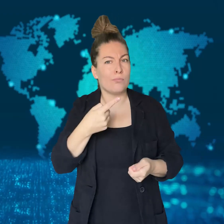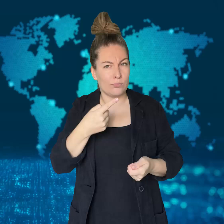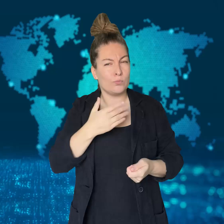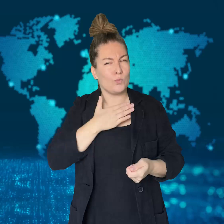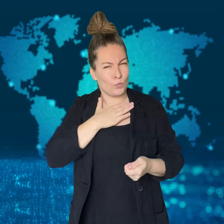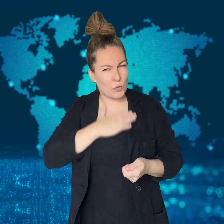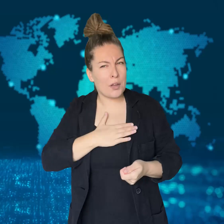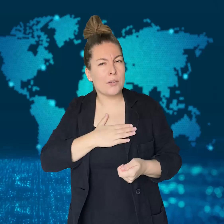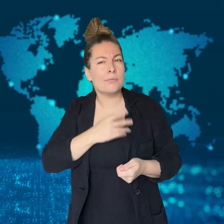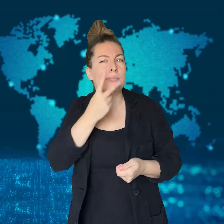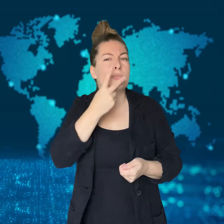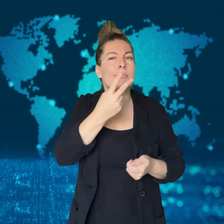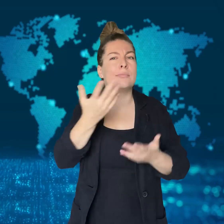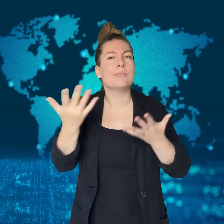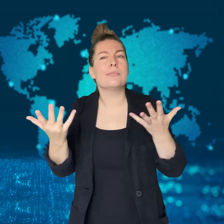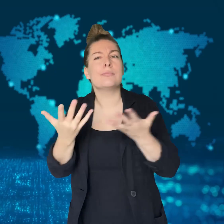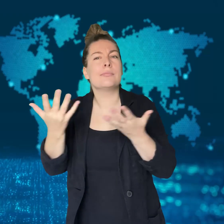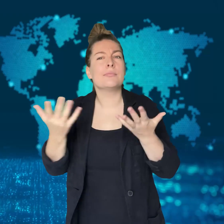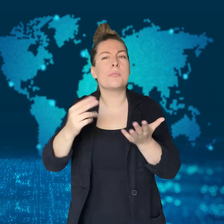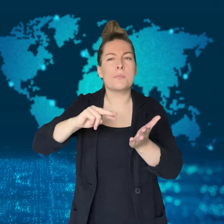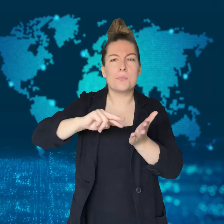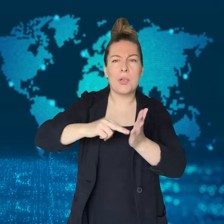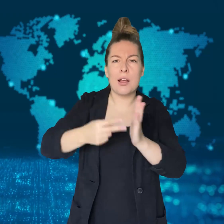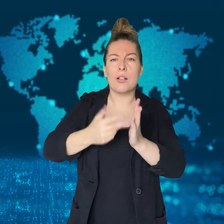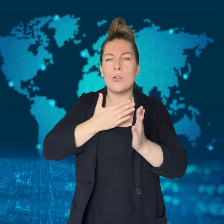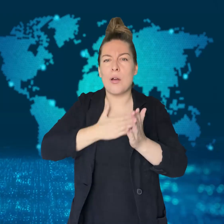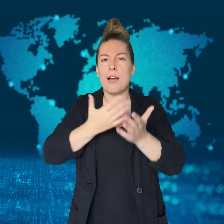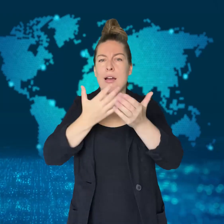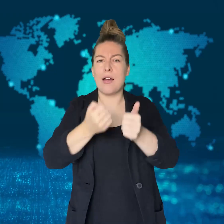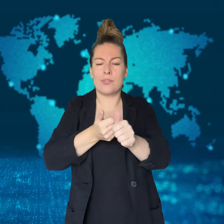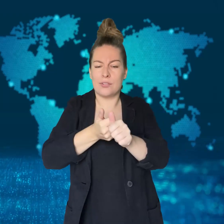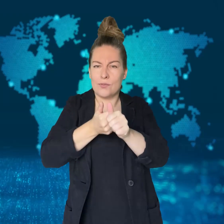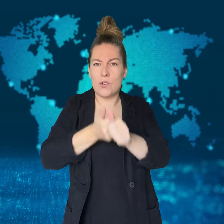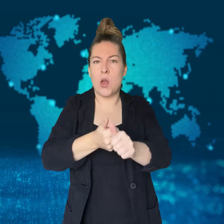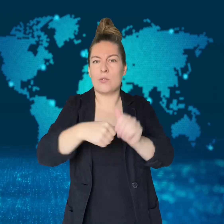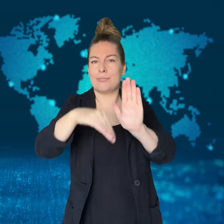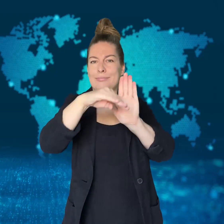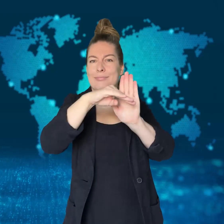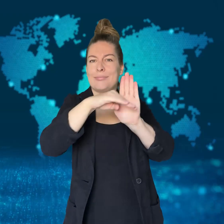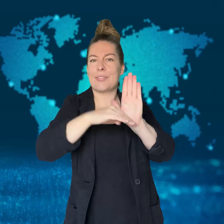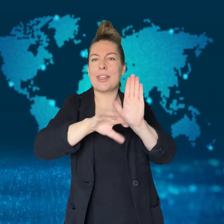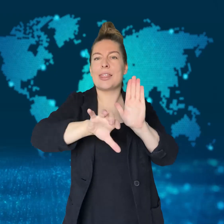the plan will be similar to